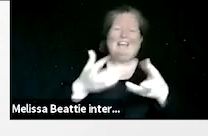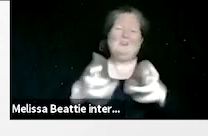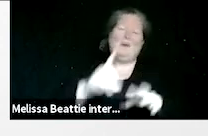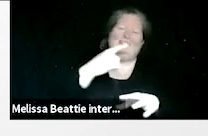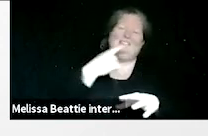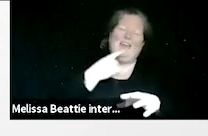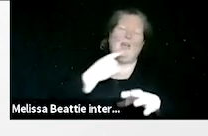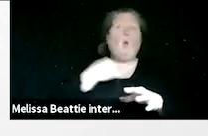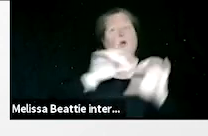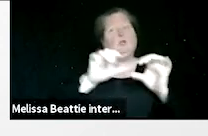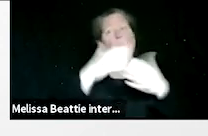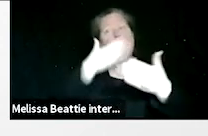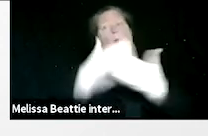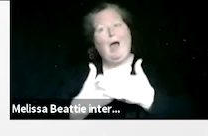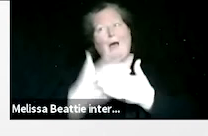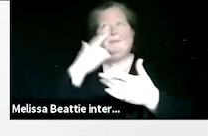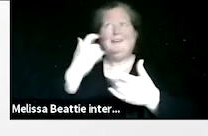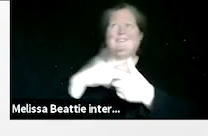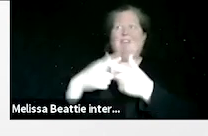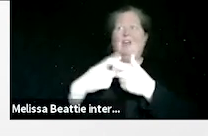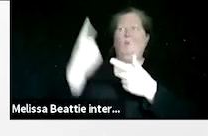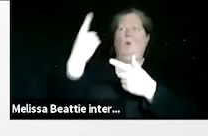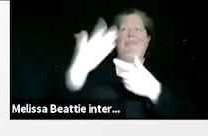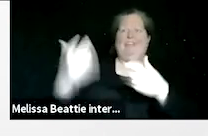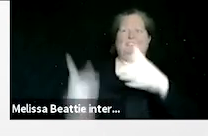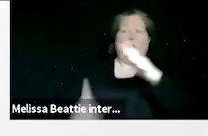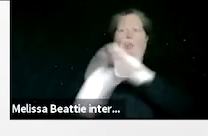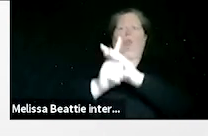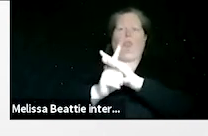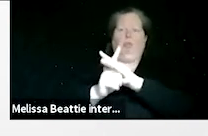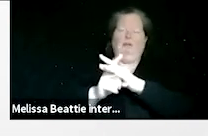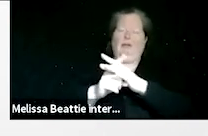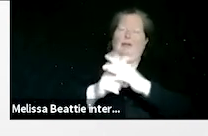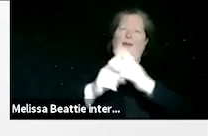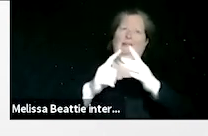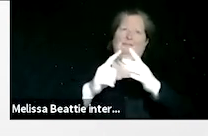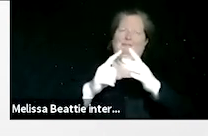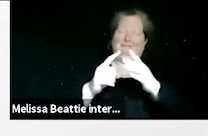Ben Woelk: Thing to come in her door that's Rick Mislan: It's increased from what it has been right. Ben Woelk: Oh yeah, no, it's definitely